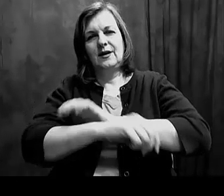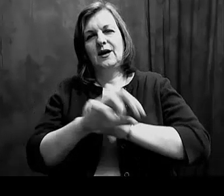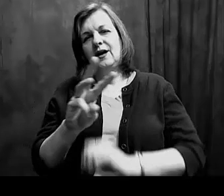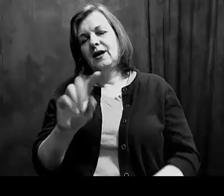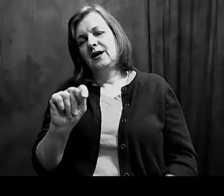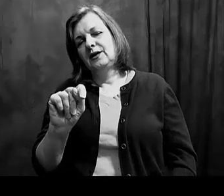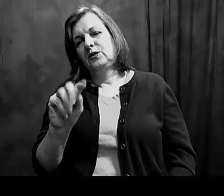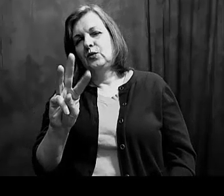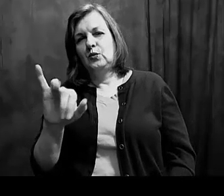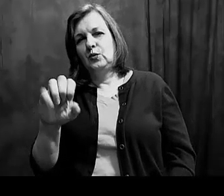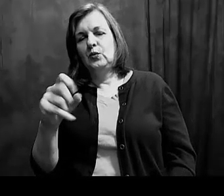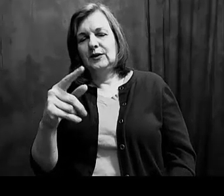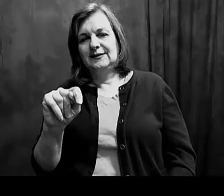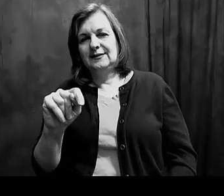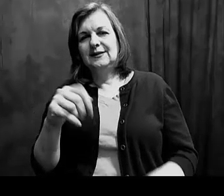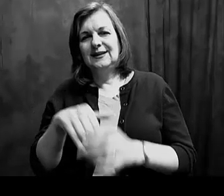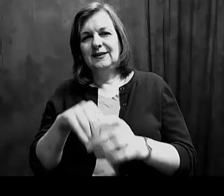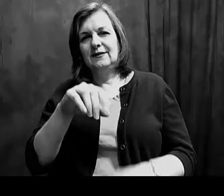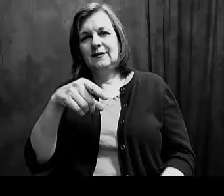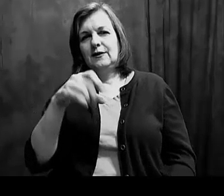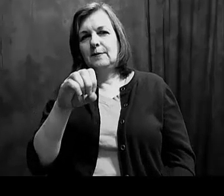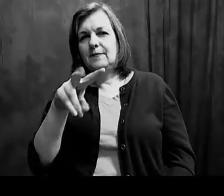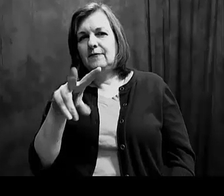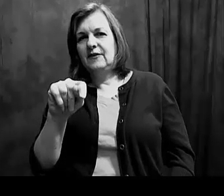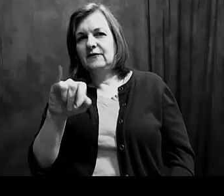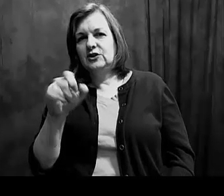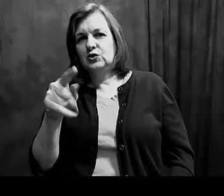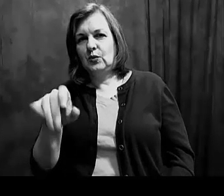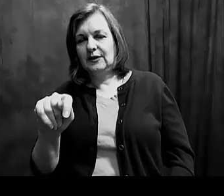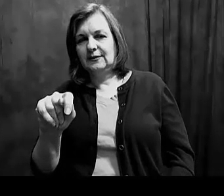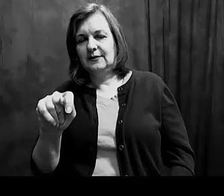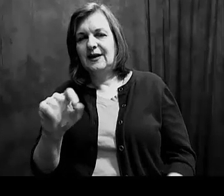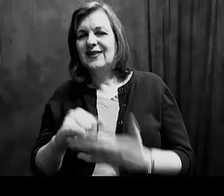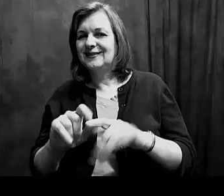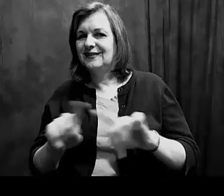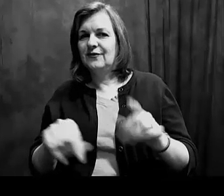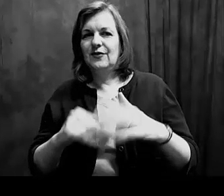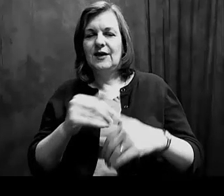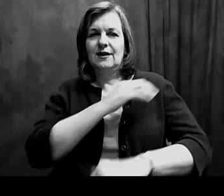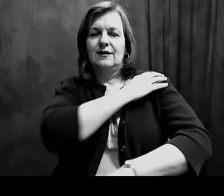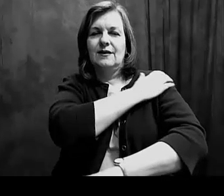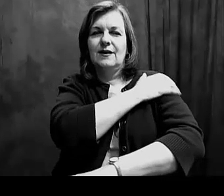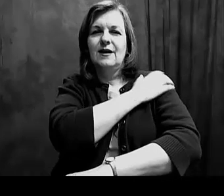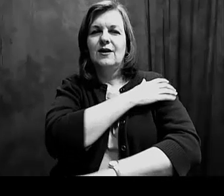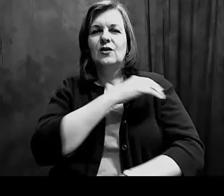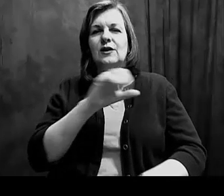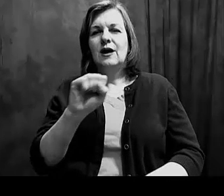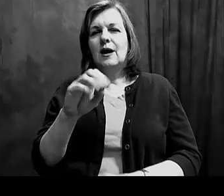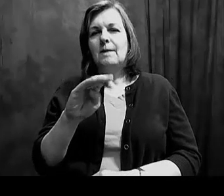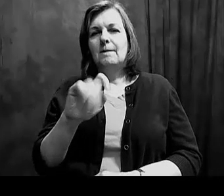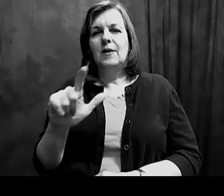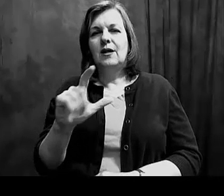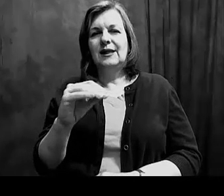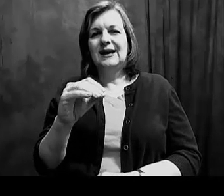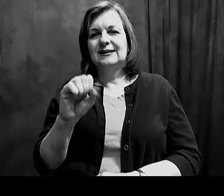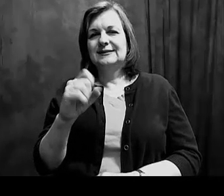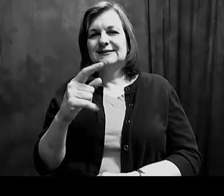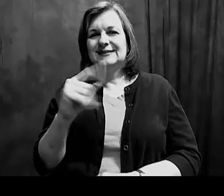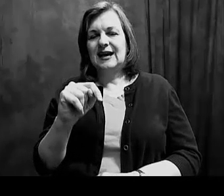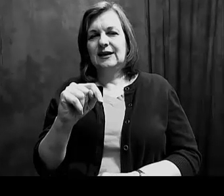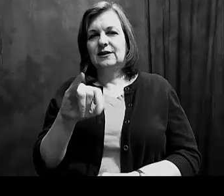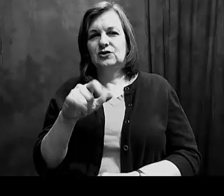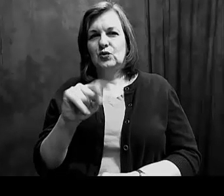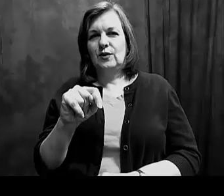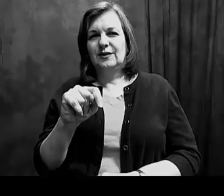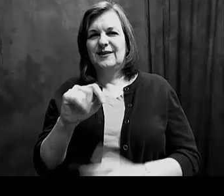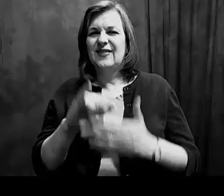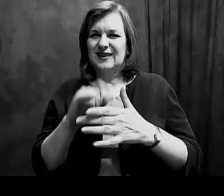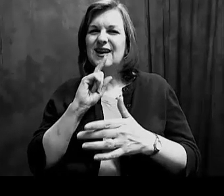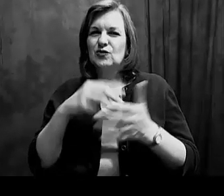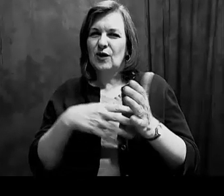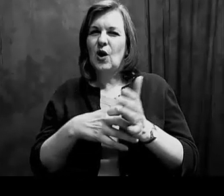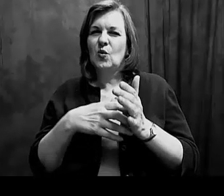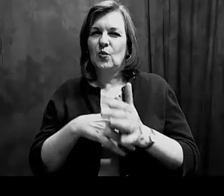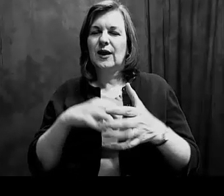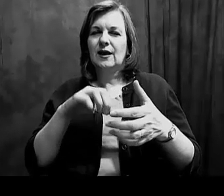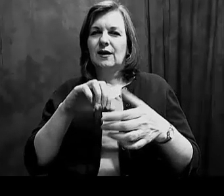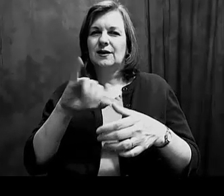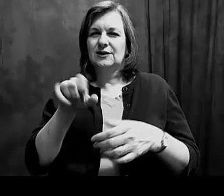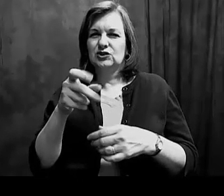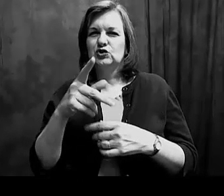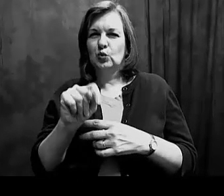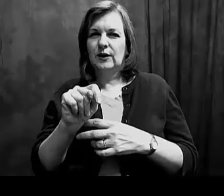pivot joints -- different than a ball and socket joint this is actually a very weak joint by comparison